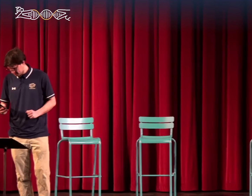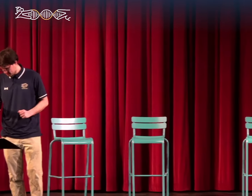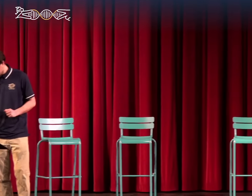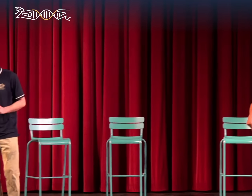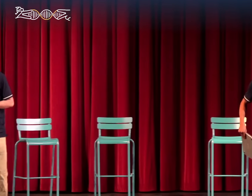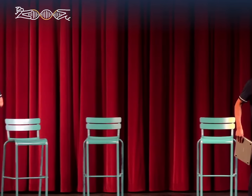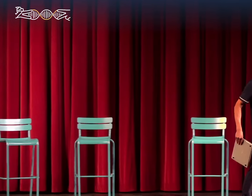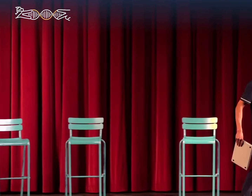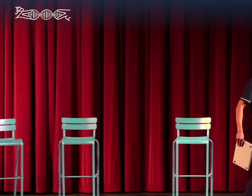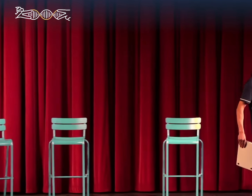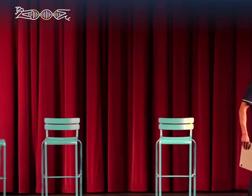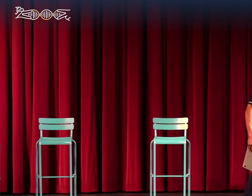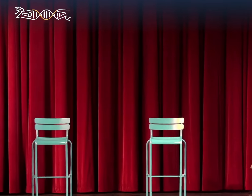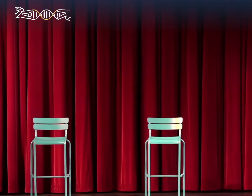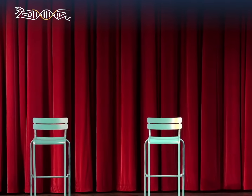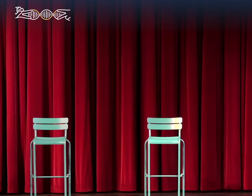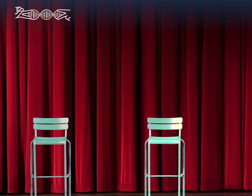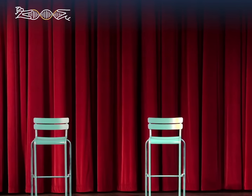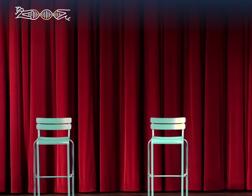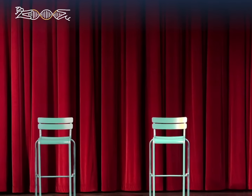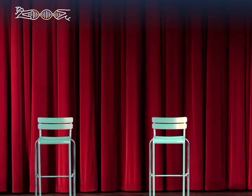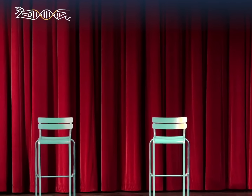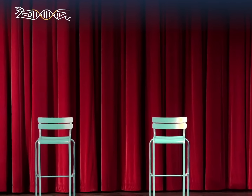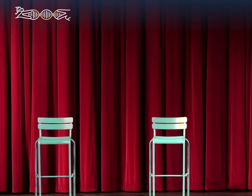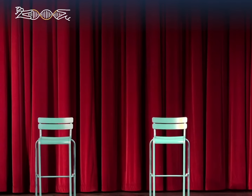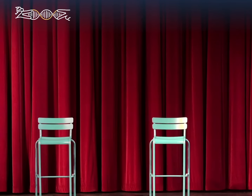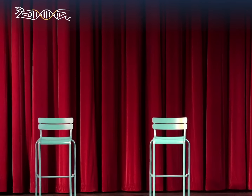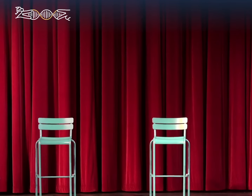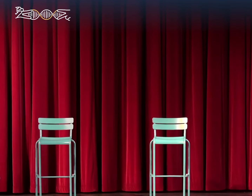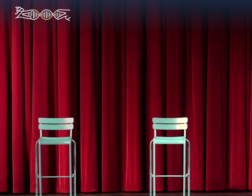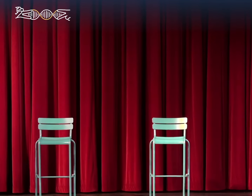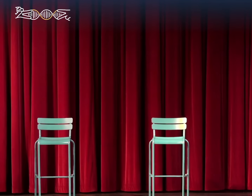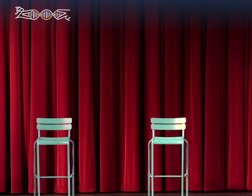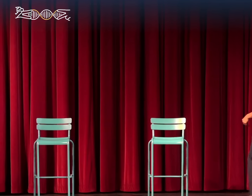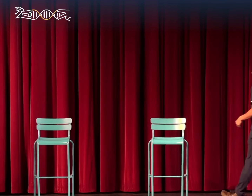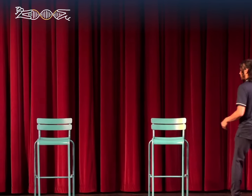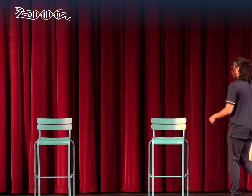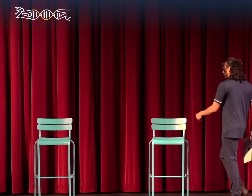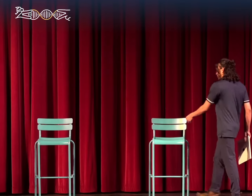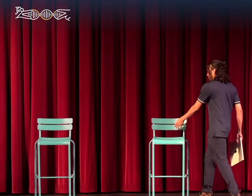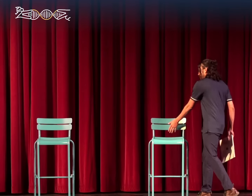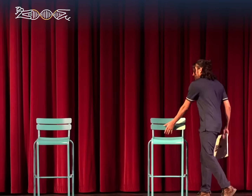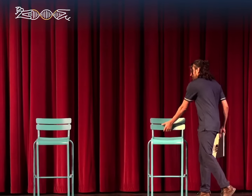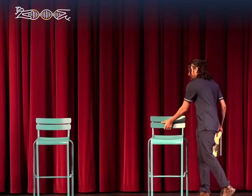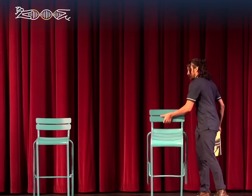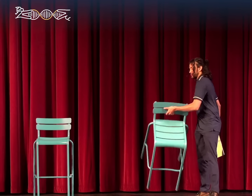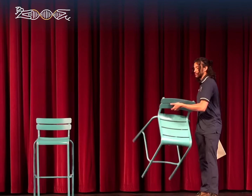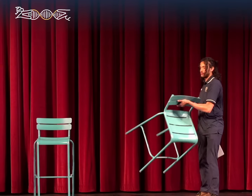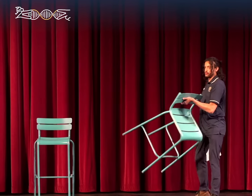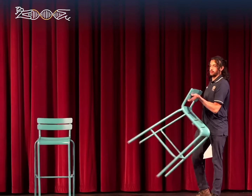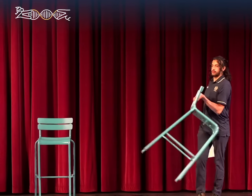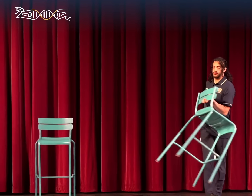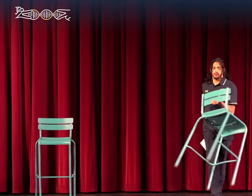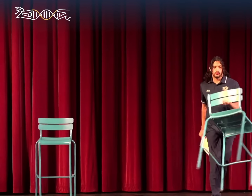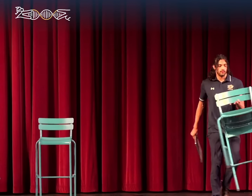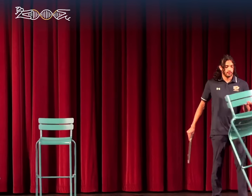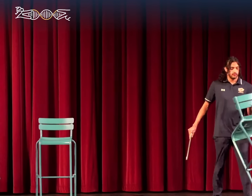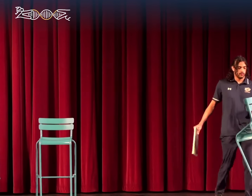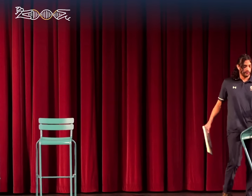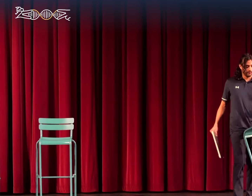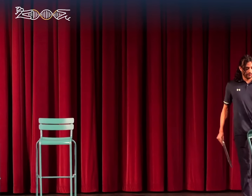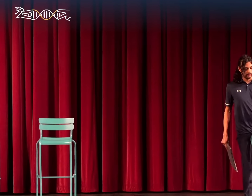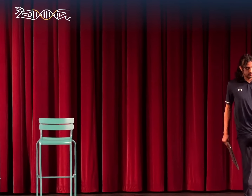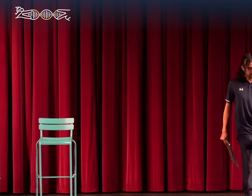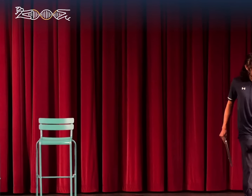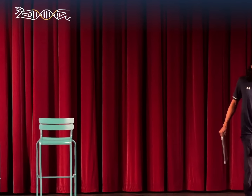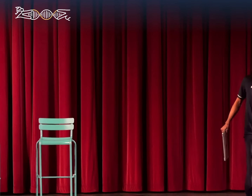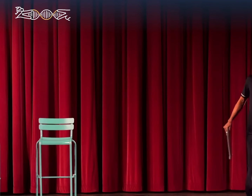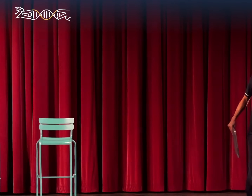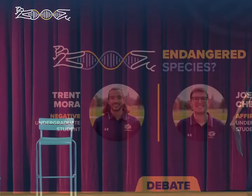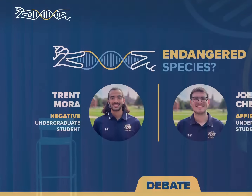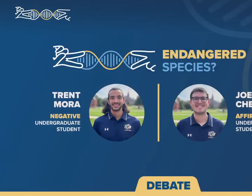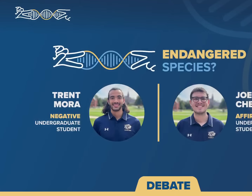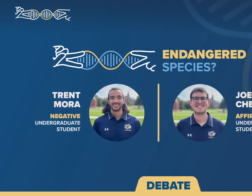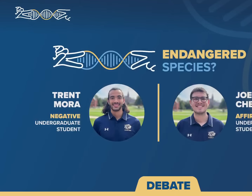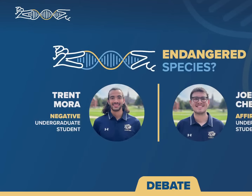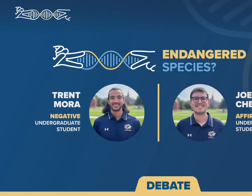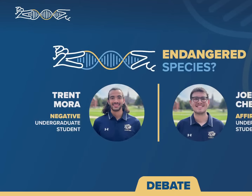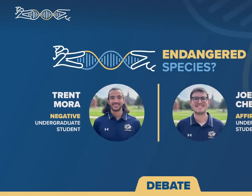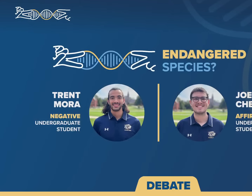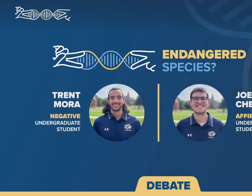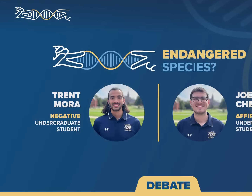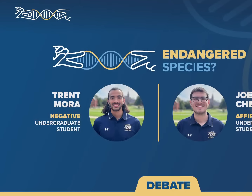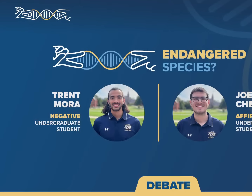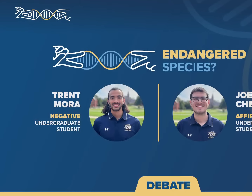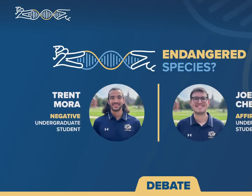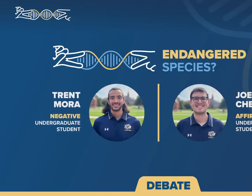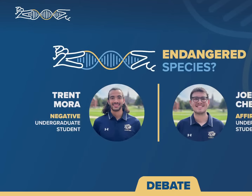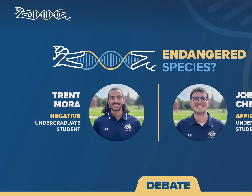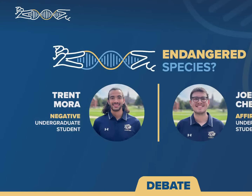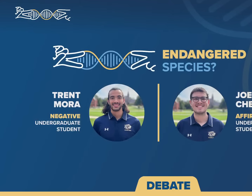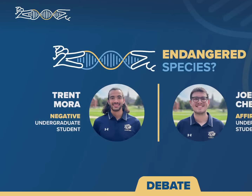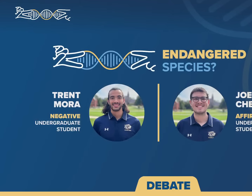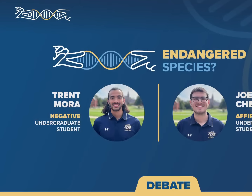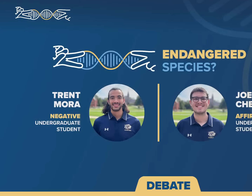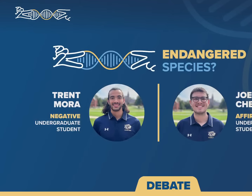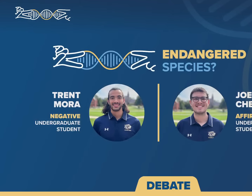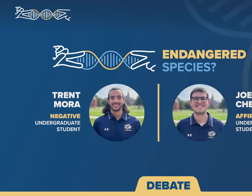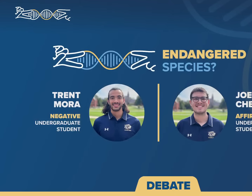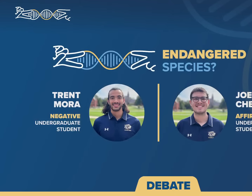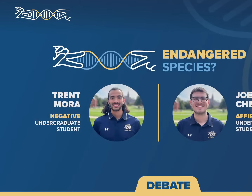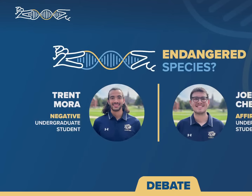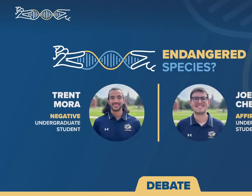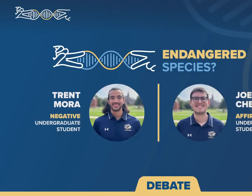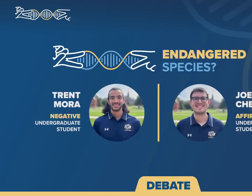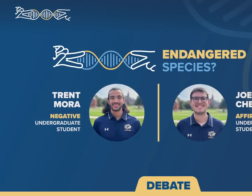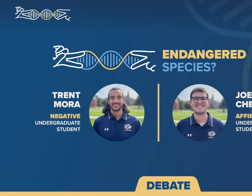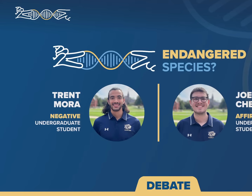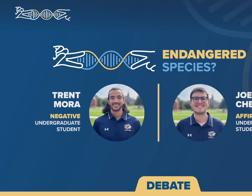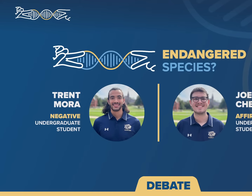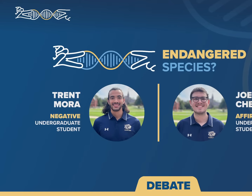I'm going to set my timer.